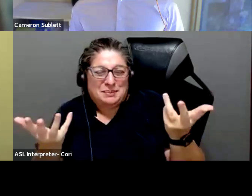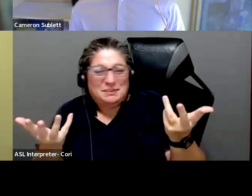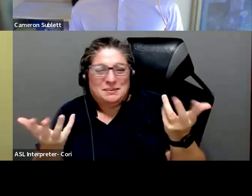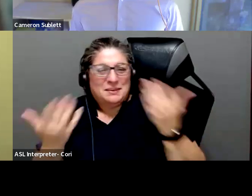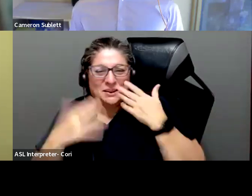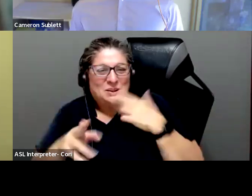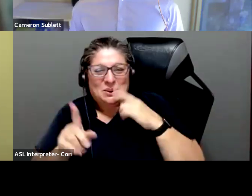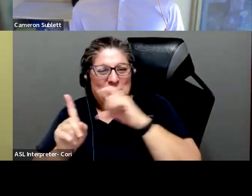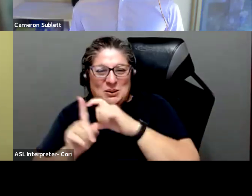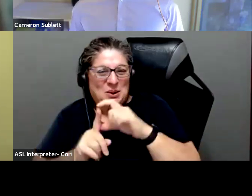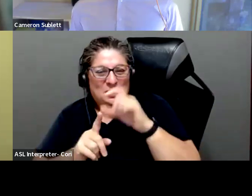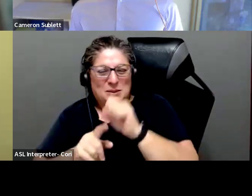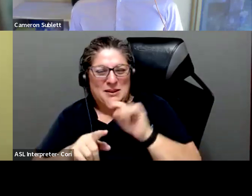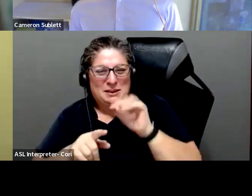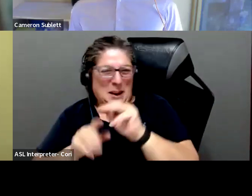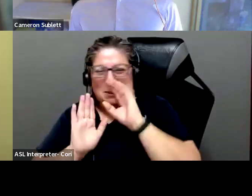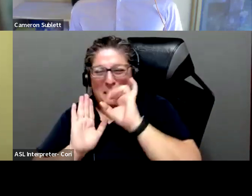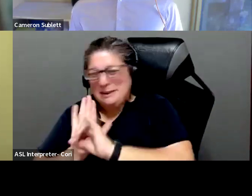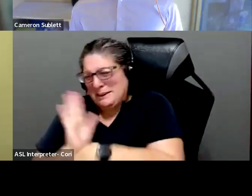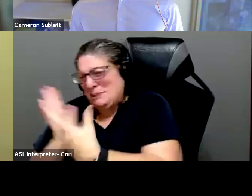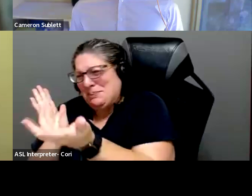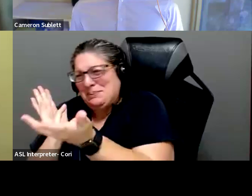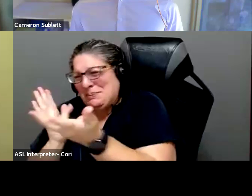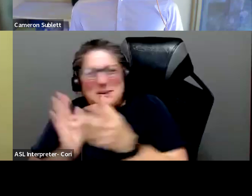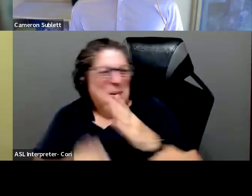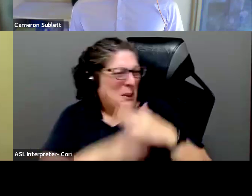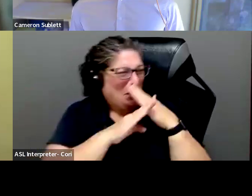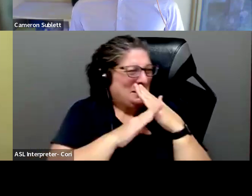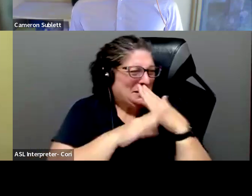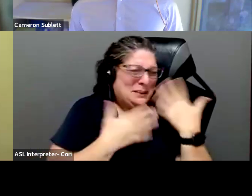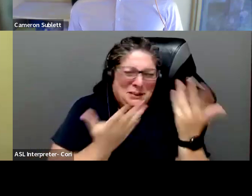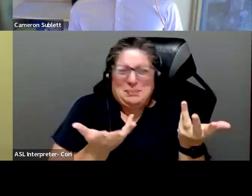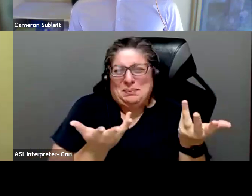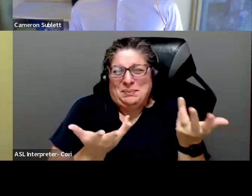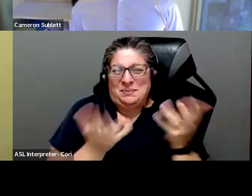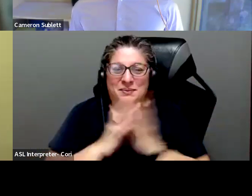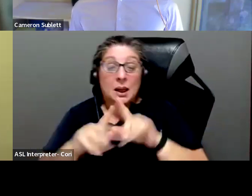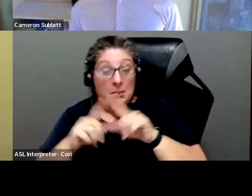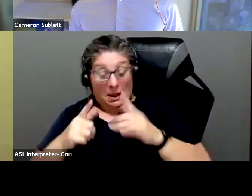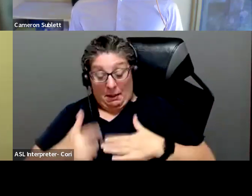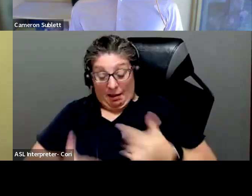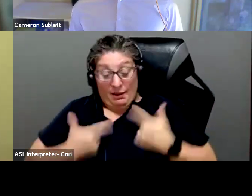the term stem identity. I did not know the term barriers. But I lived it, so those